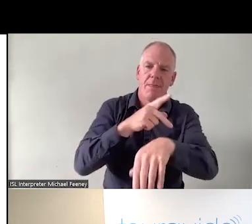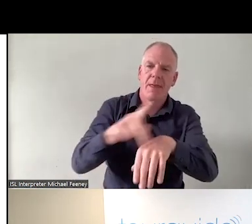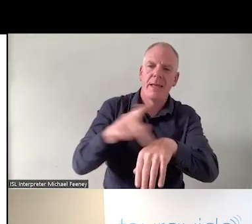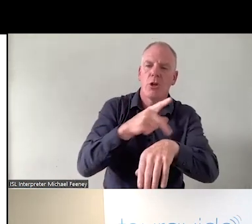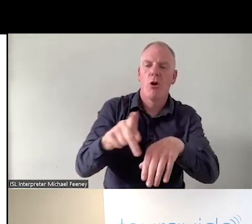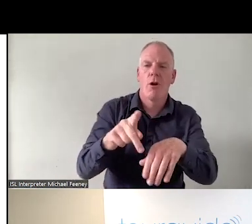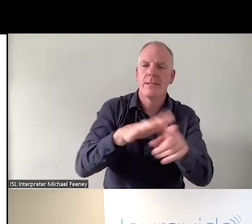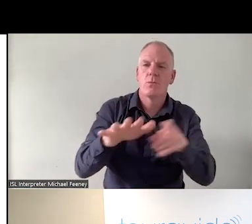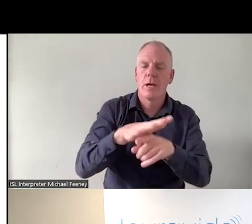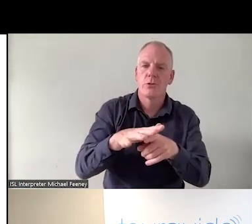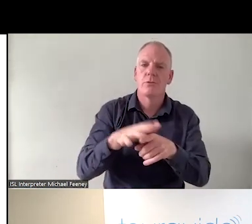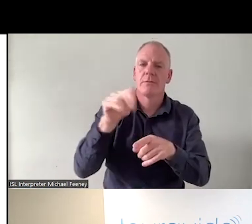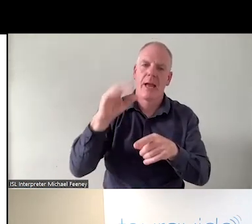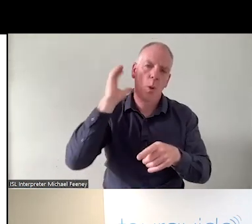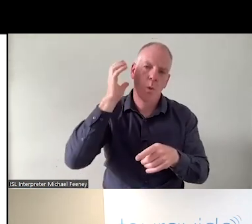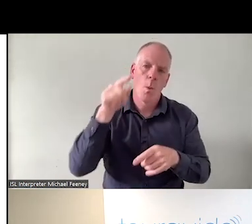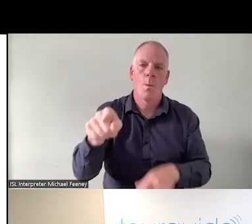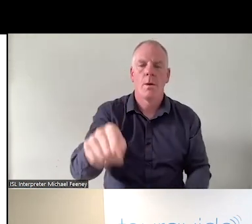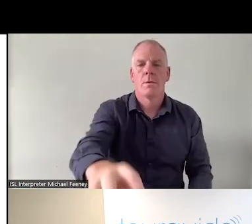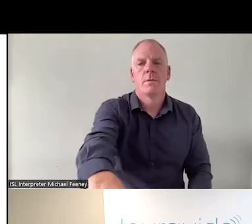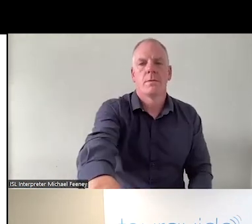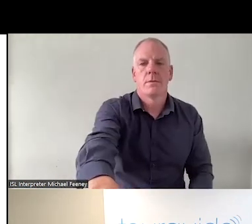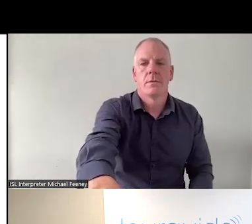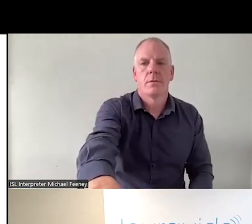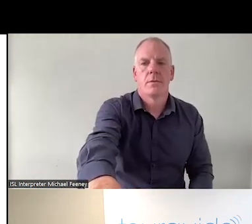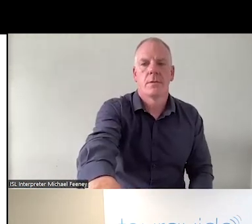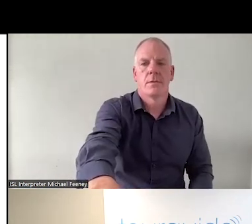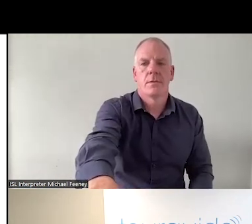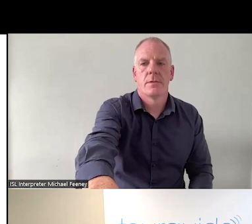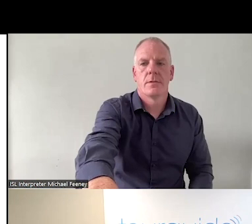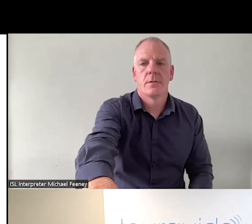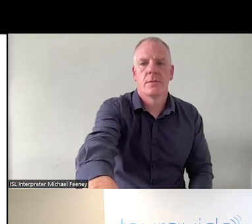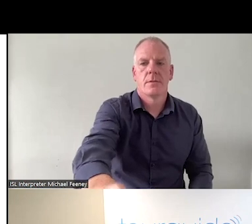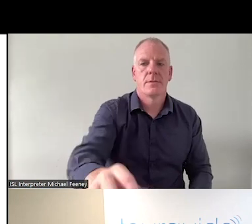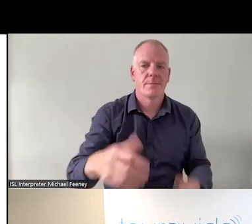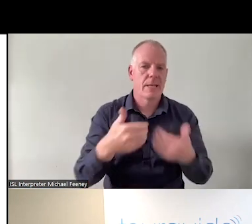you could have audio there and separate audio when you move into the venue.